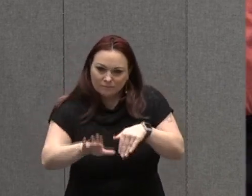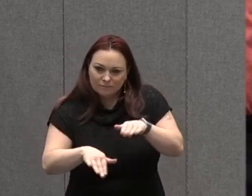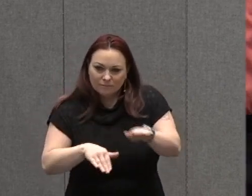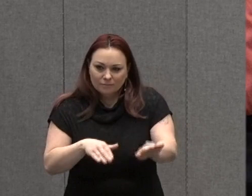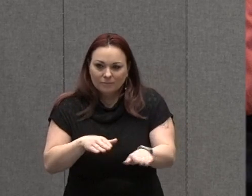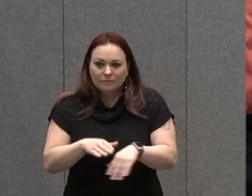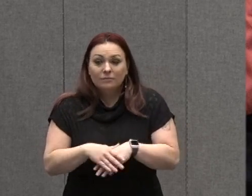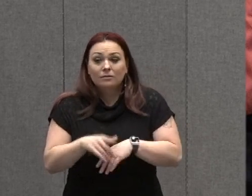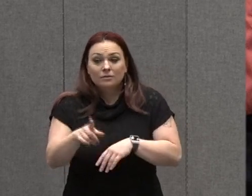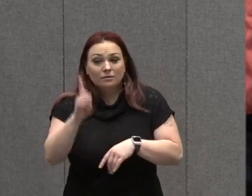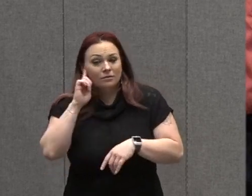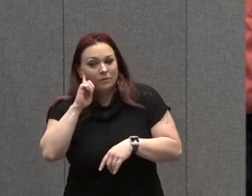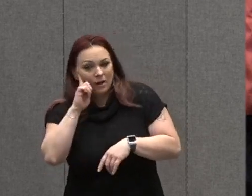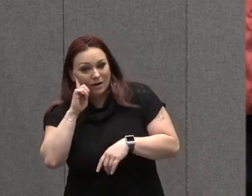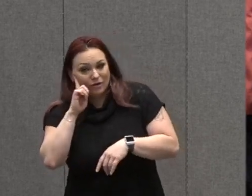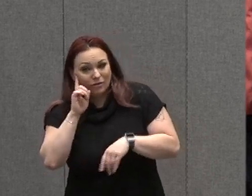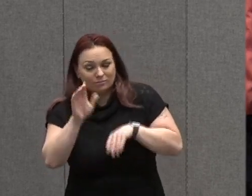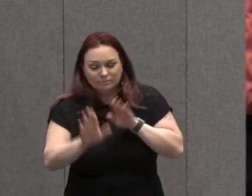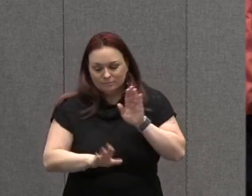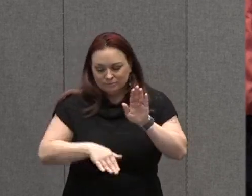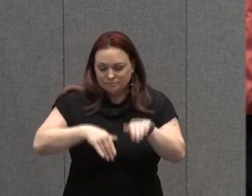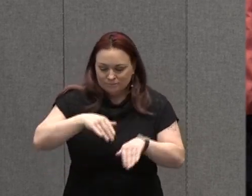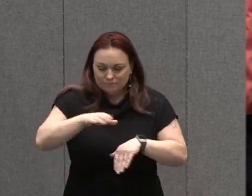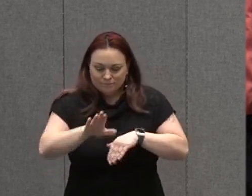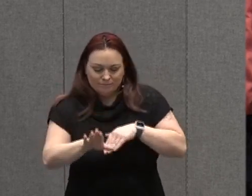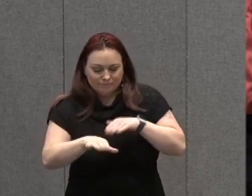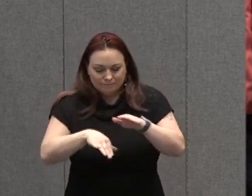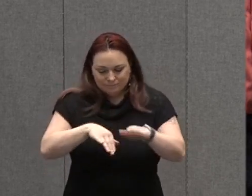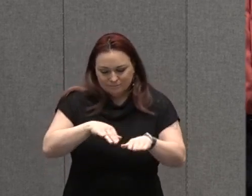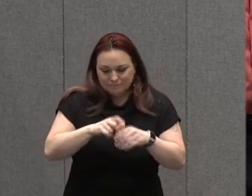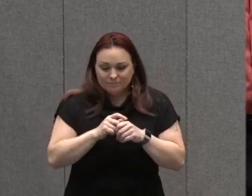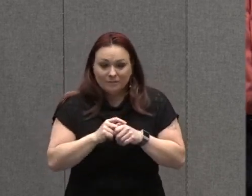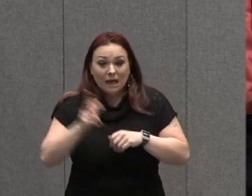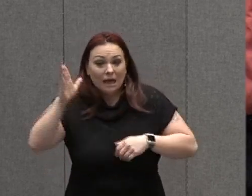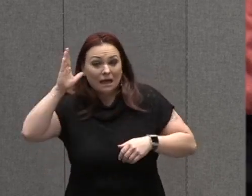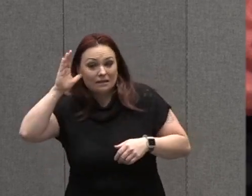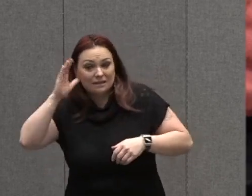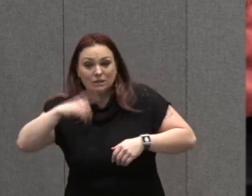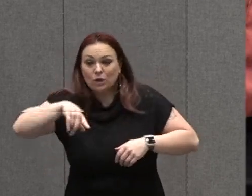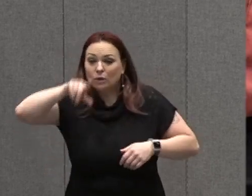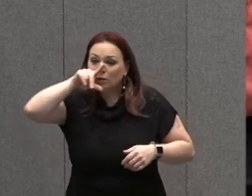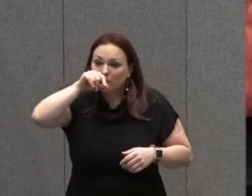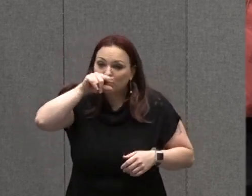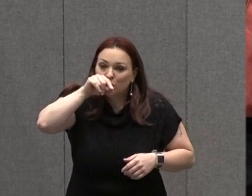chuff - chuff - chuff - chuff. I listen to the birds in the park.